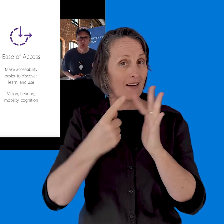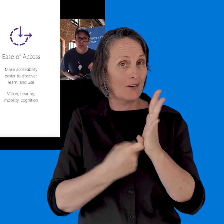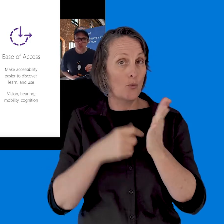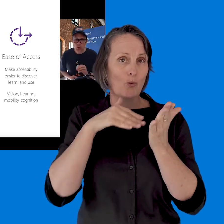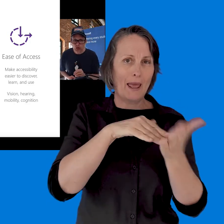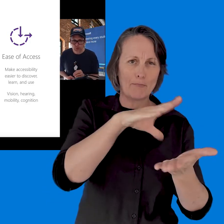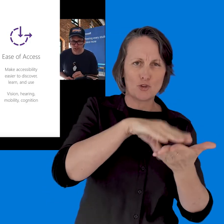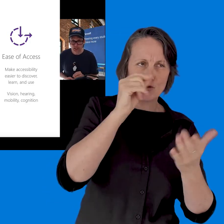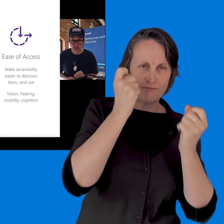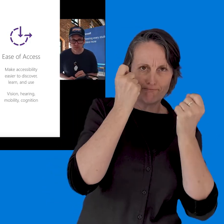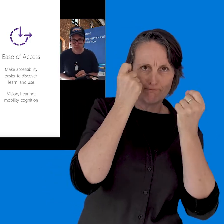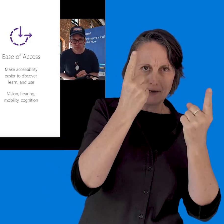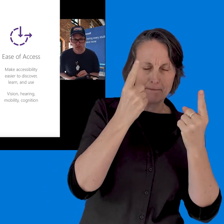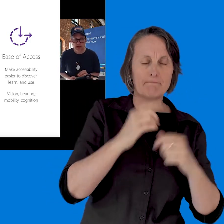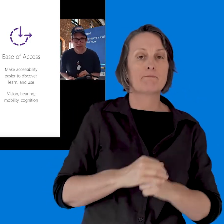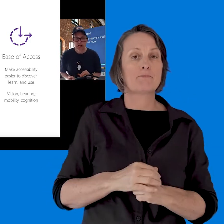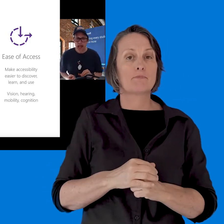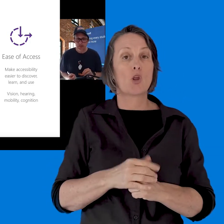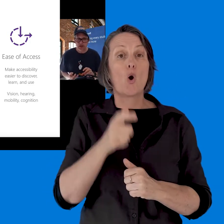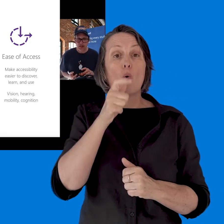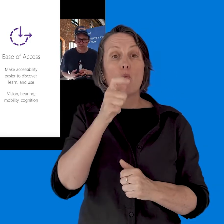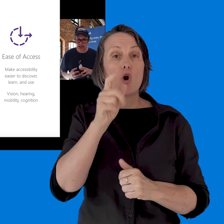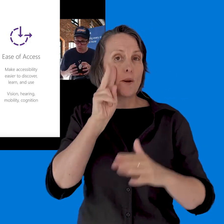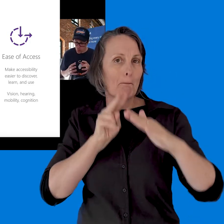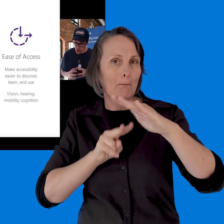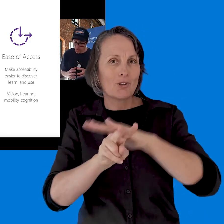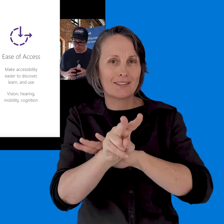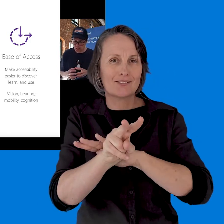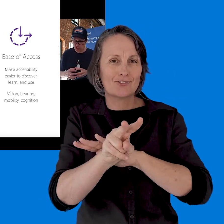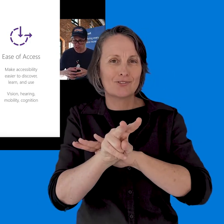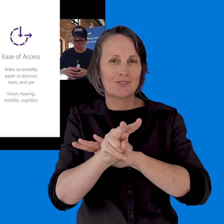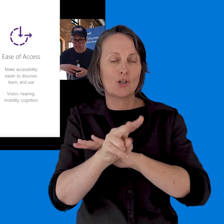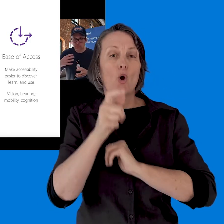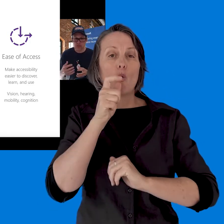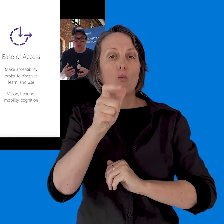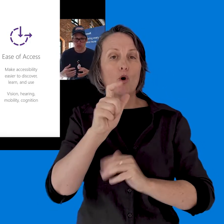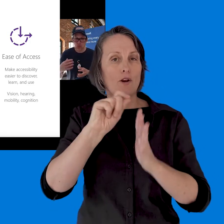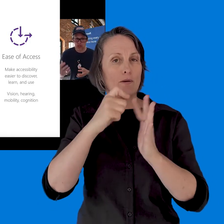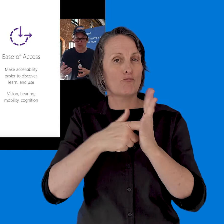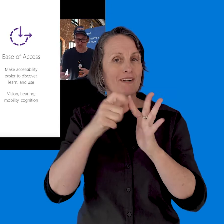We looked at word prediction. OK. And the fact that word prediction is inbuilt in Windows